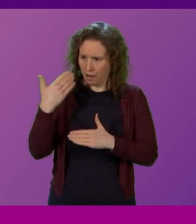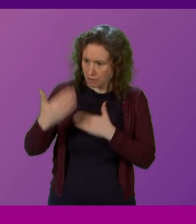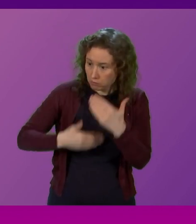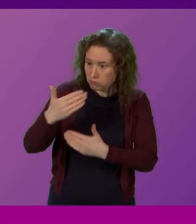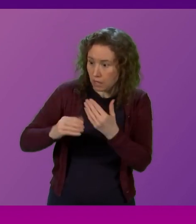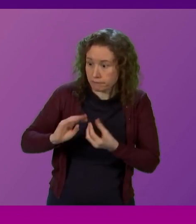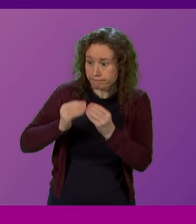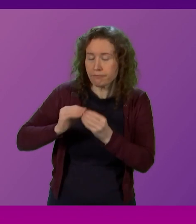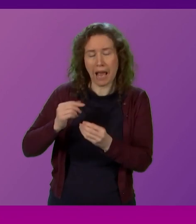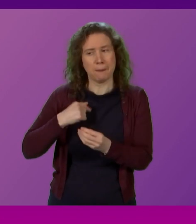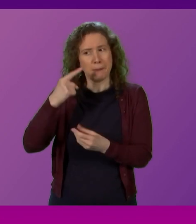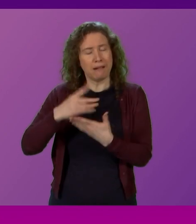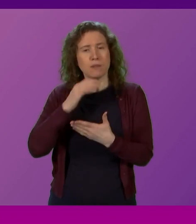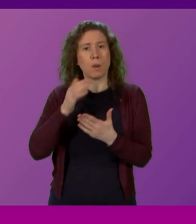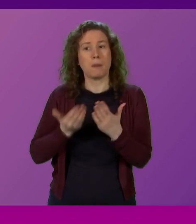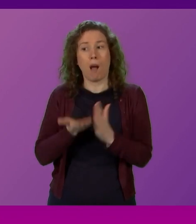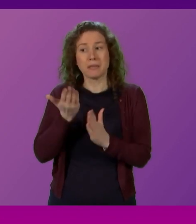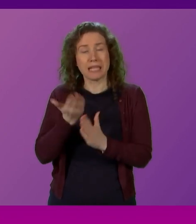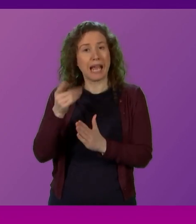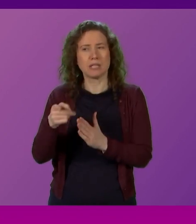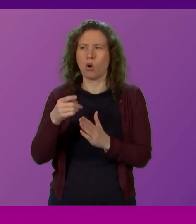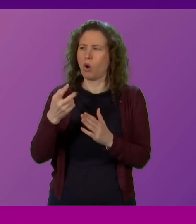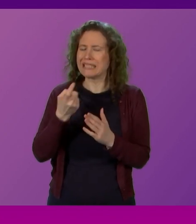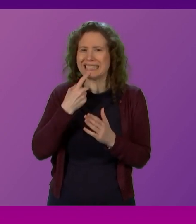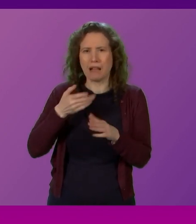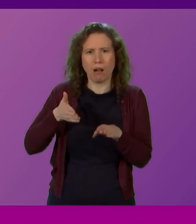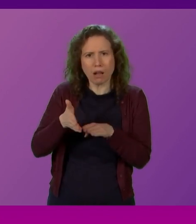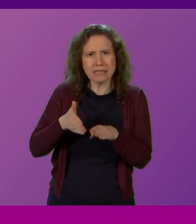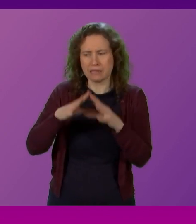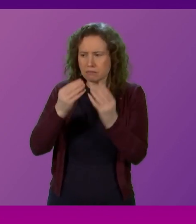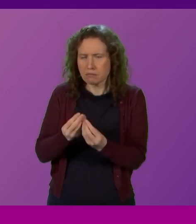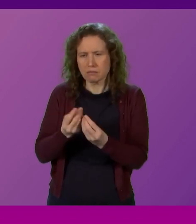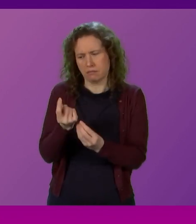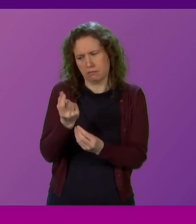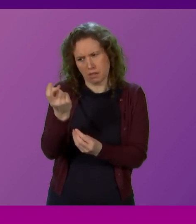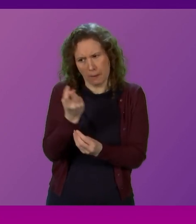I understand that there will be an update on steel cutting and keel laying, which we expect in the coming days.